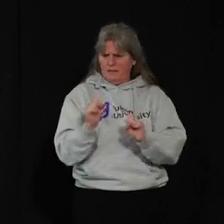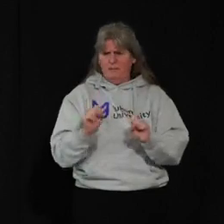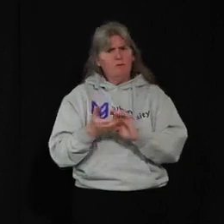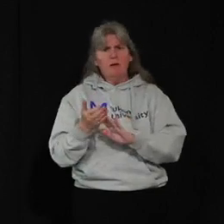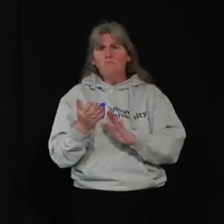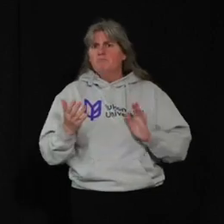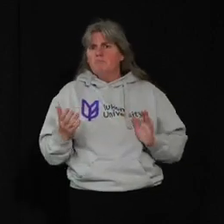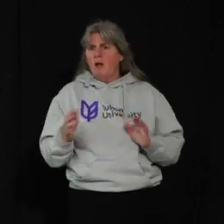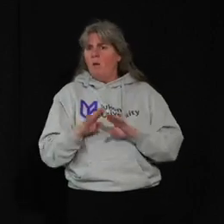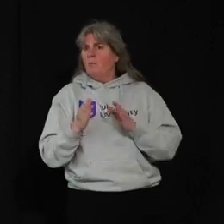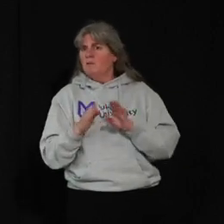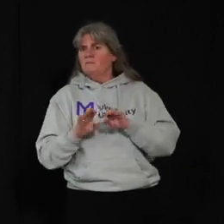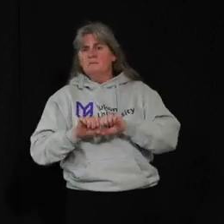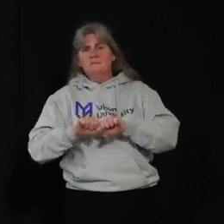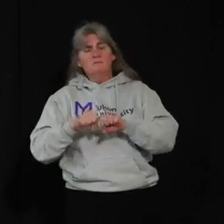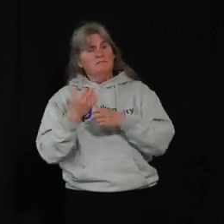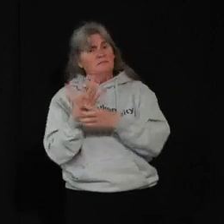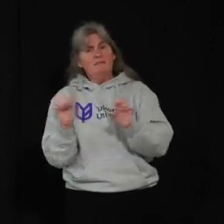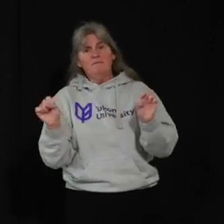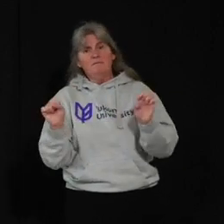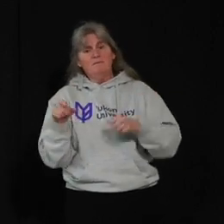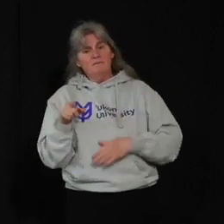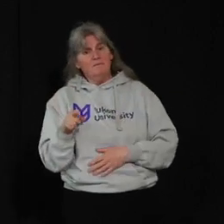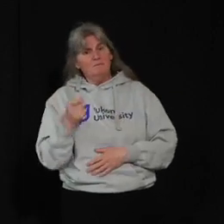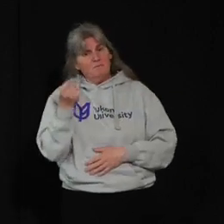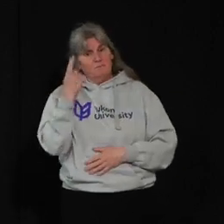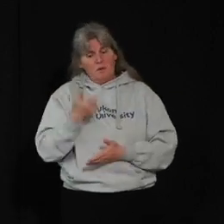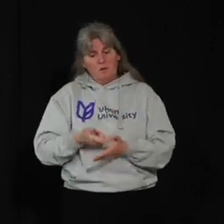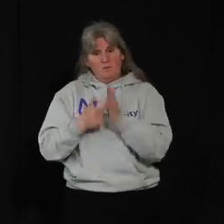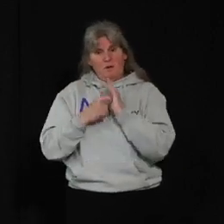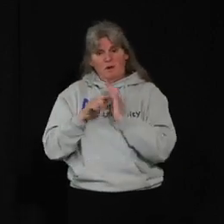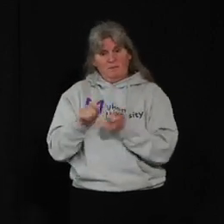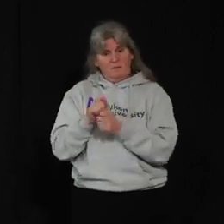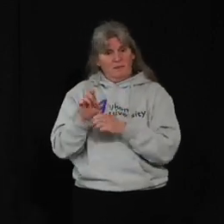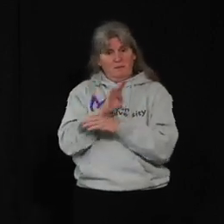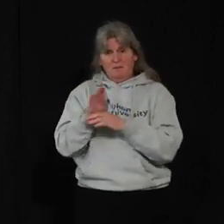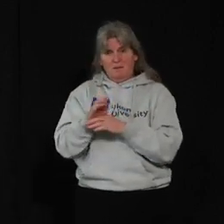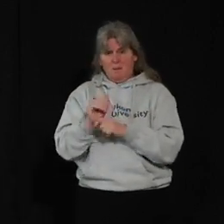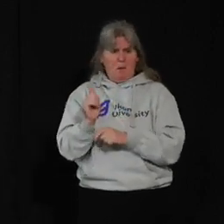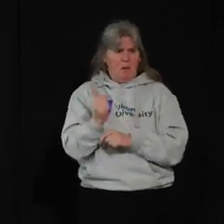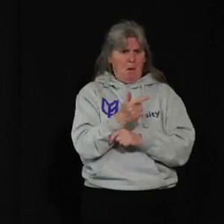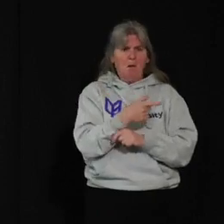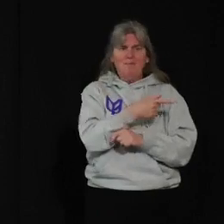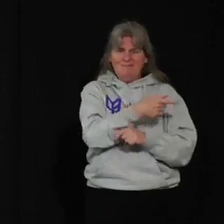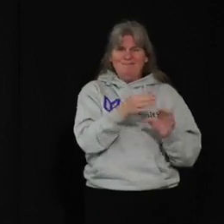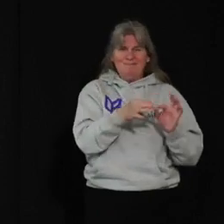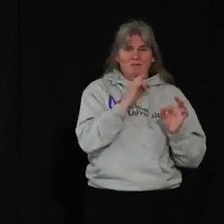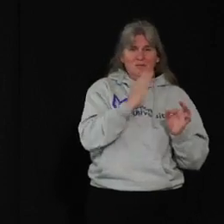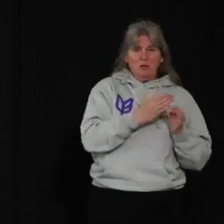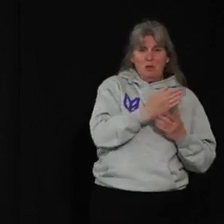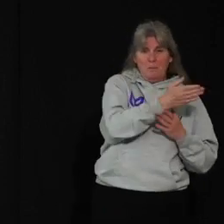it and identify how to operate and open up safely. They are only required by specific businesses, as Dr